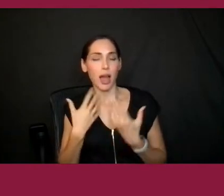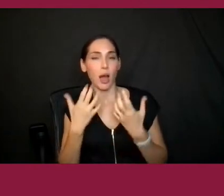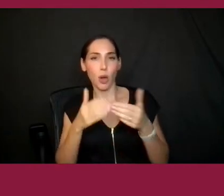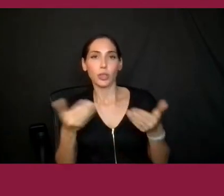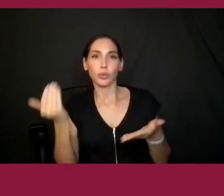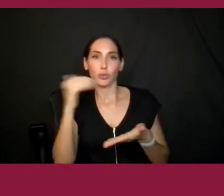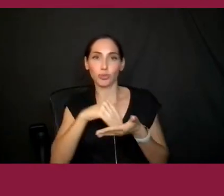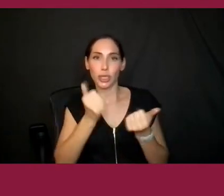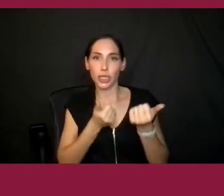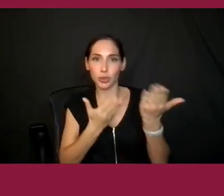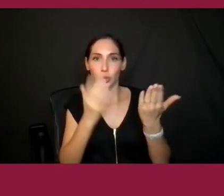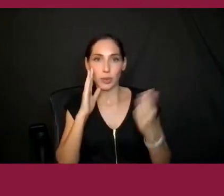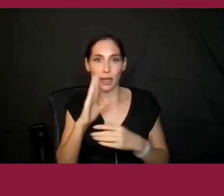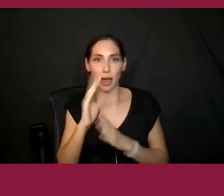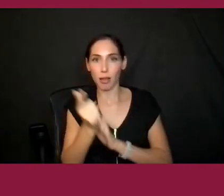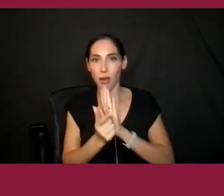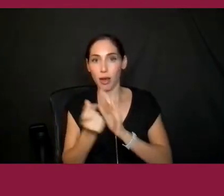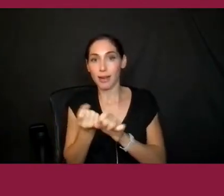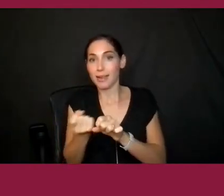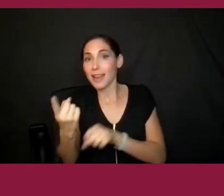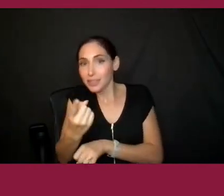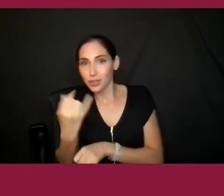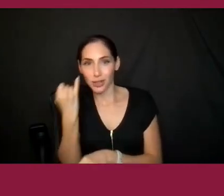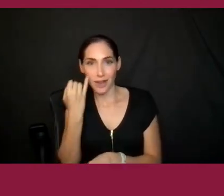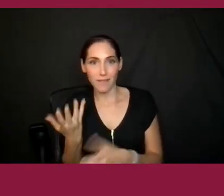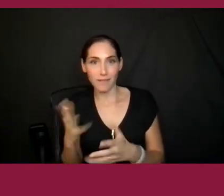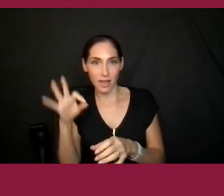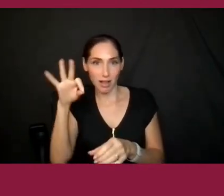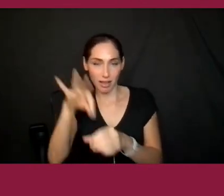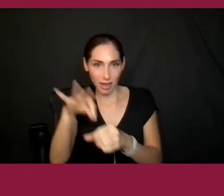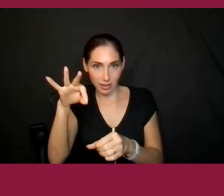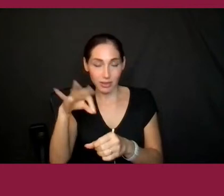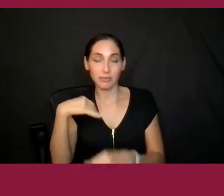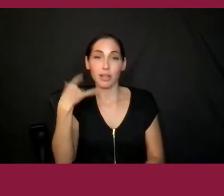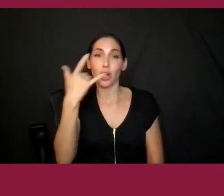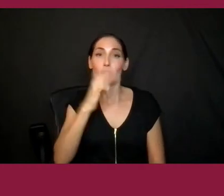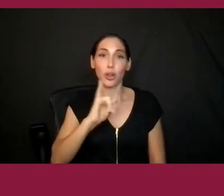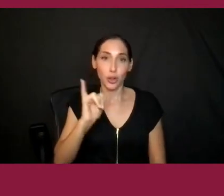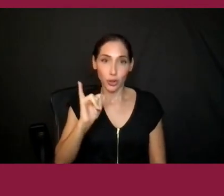this bill next year should he be elected, and it's looking like he'd probably be elected.